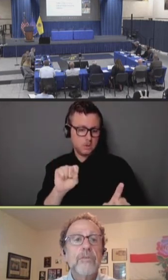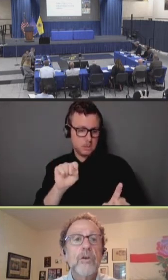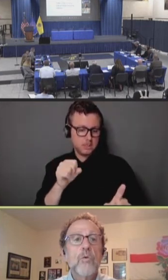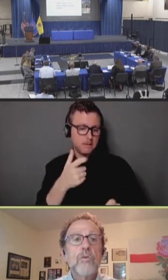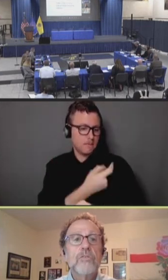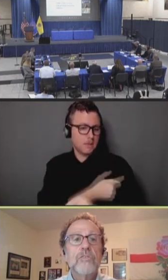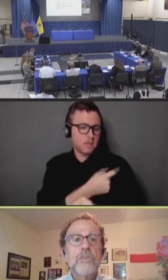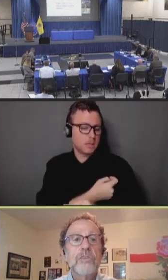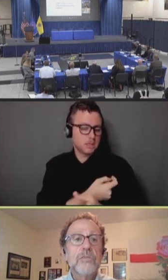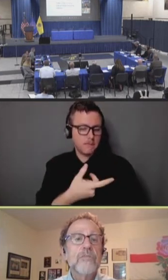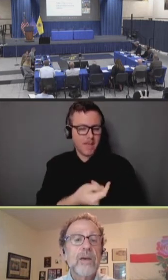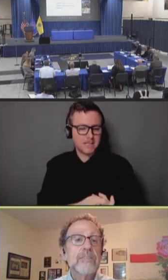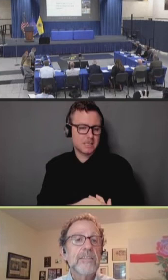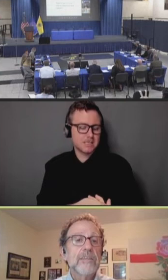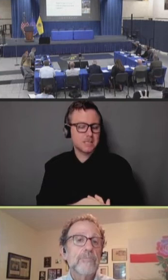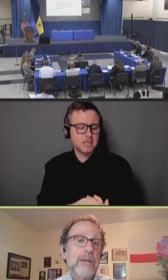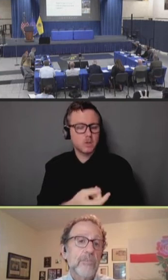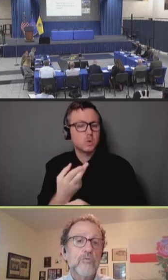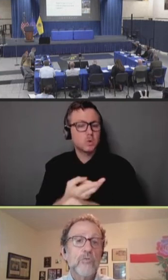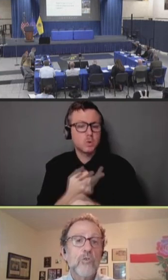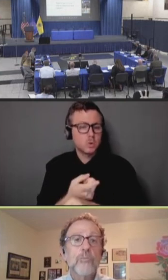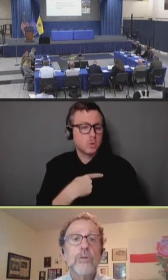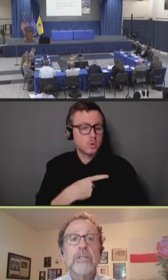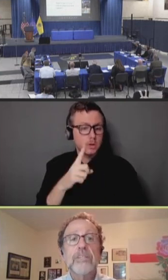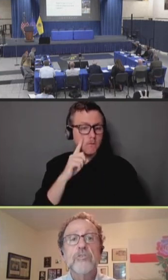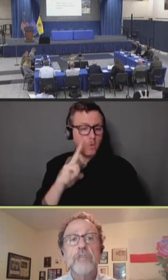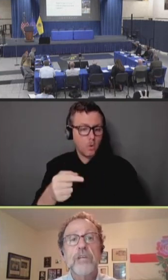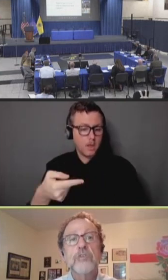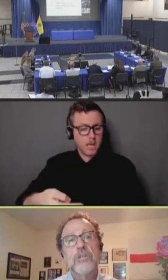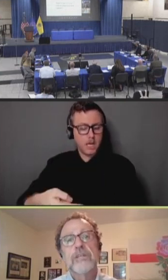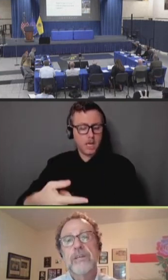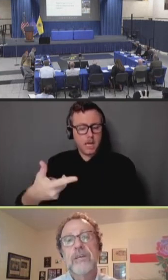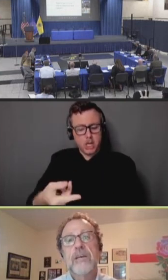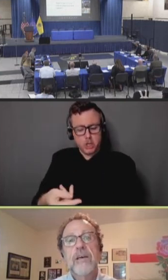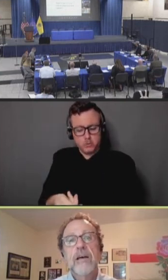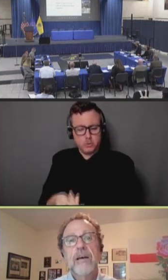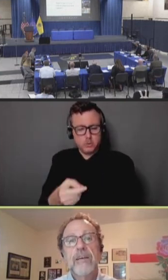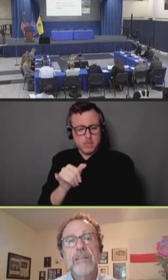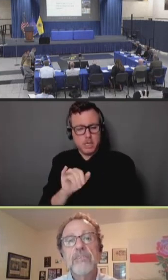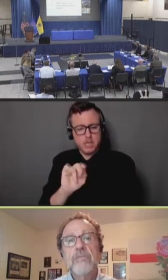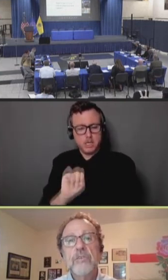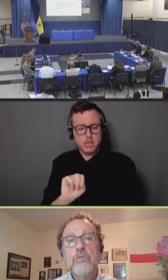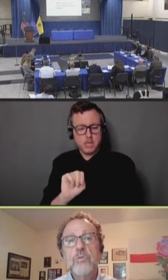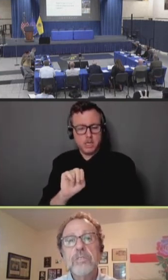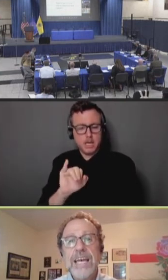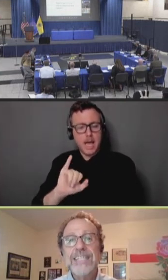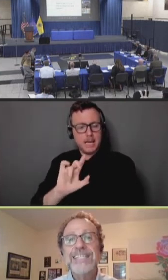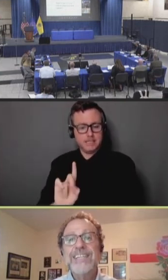healthcare workers to use the vaccine by intradermal injection in individuals 18